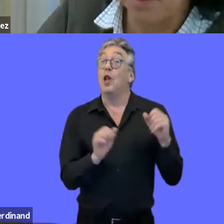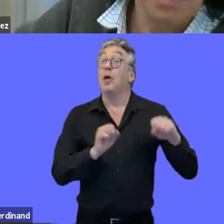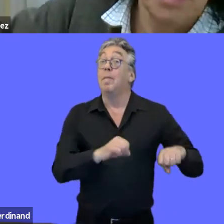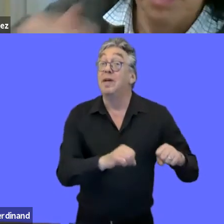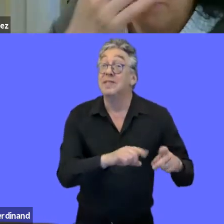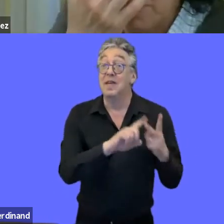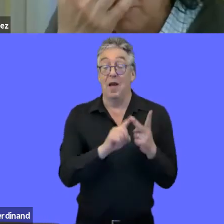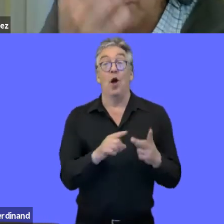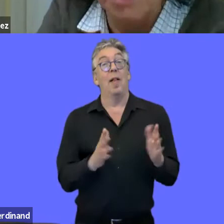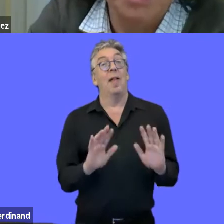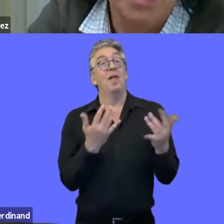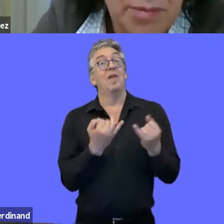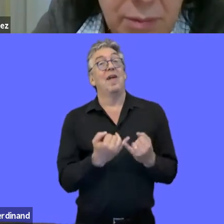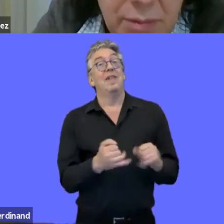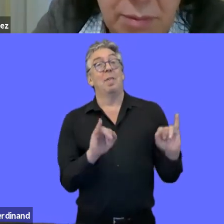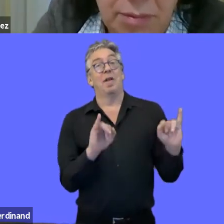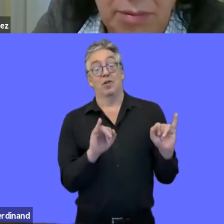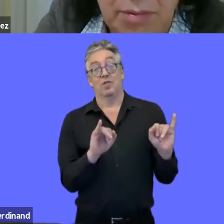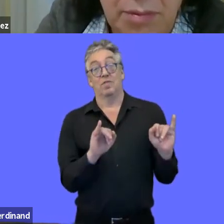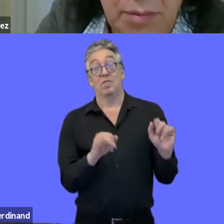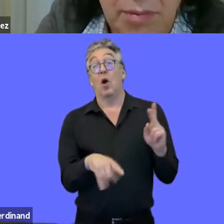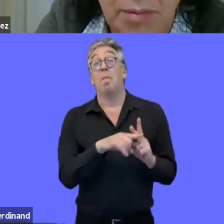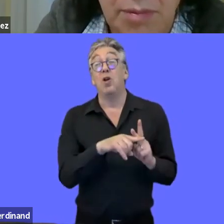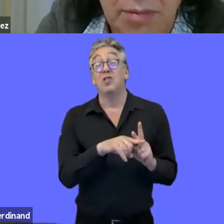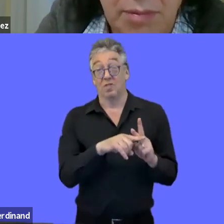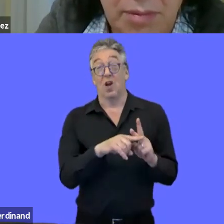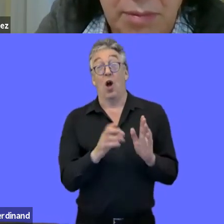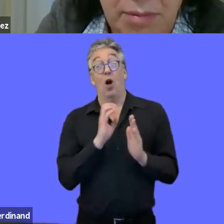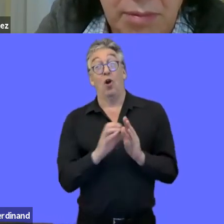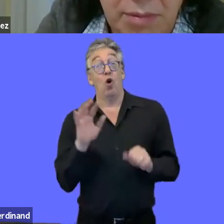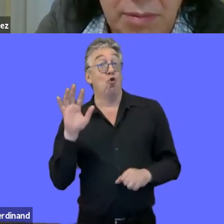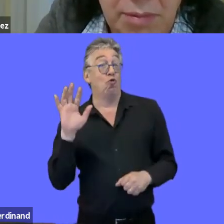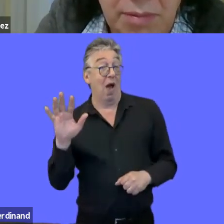which are underpinned by article 5 on the Prohibition of Discrimination.